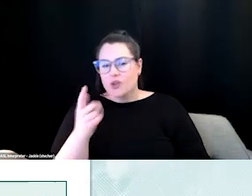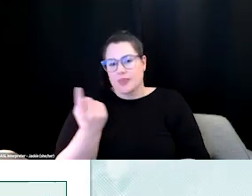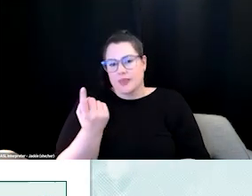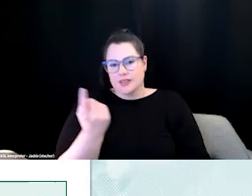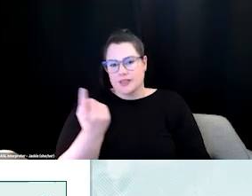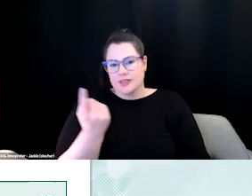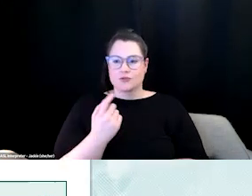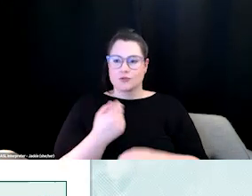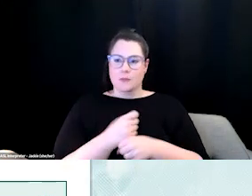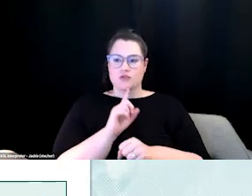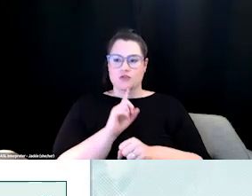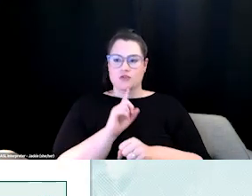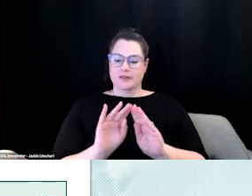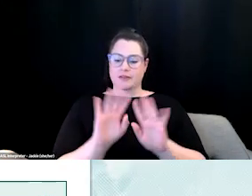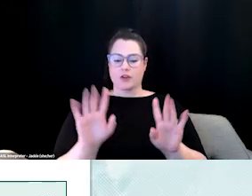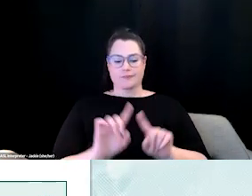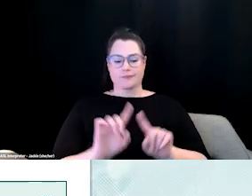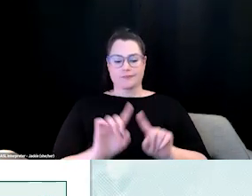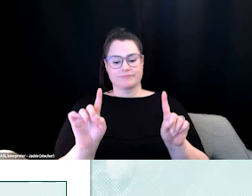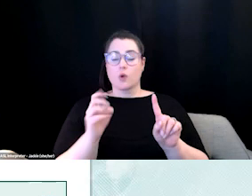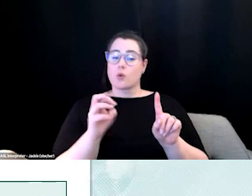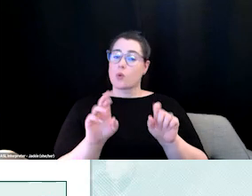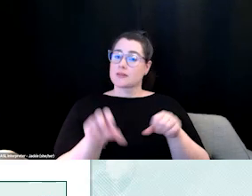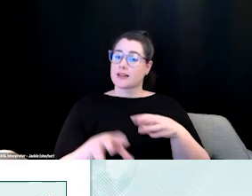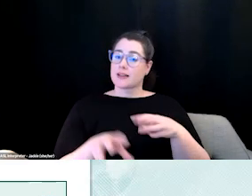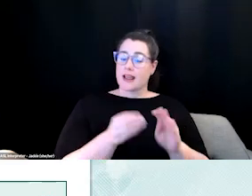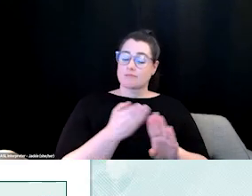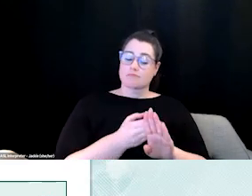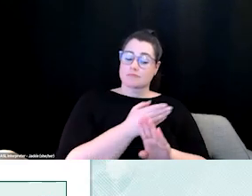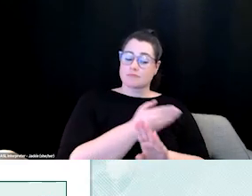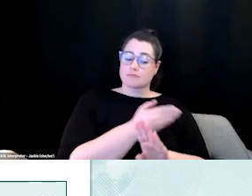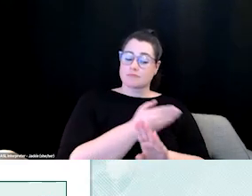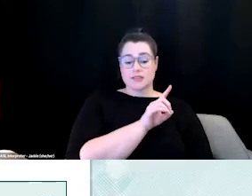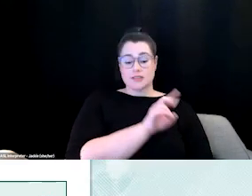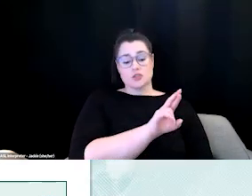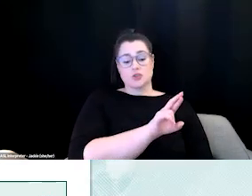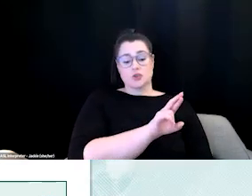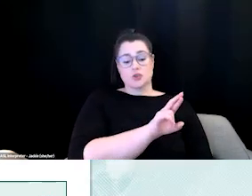Or you can add a prefix such as Dr. That's an example of how you can overcome the duplicate.